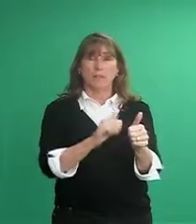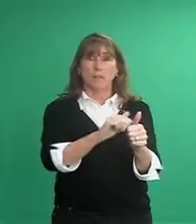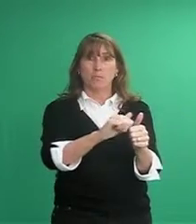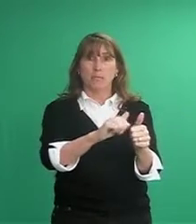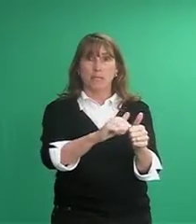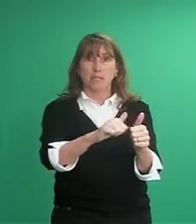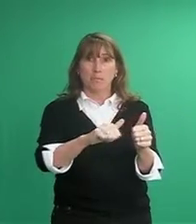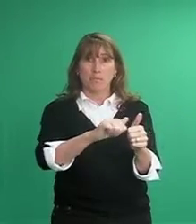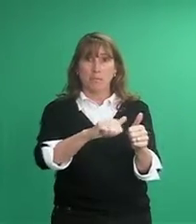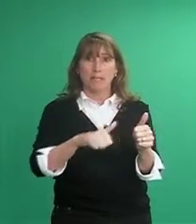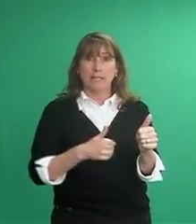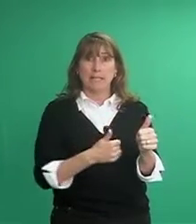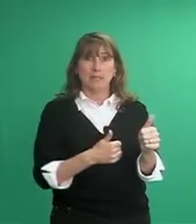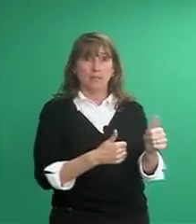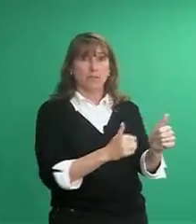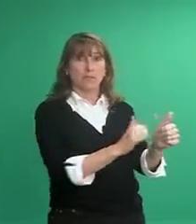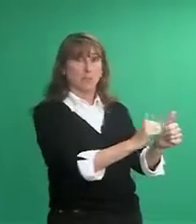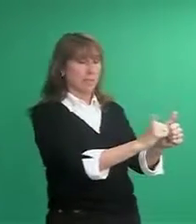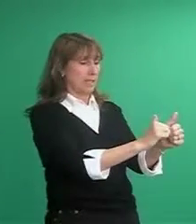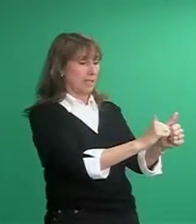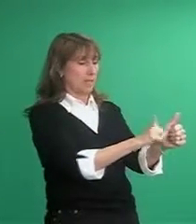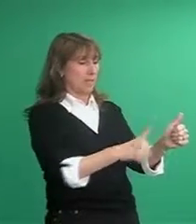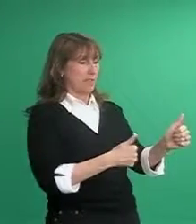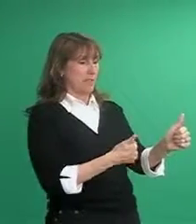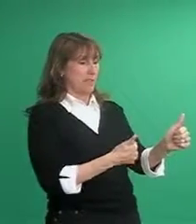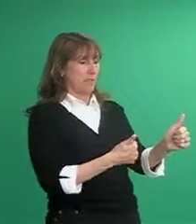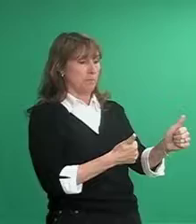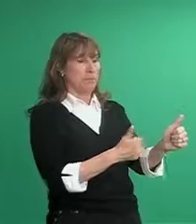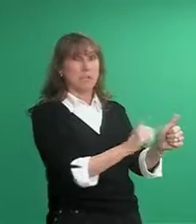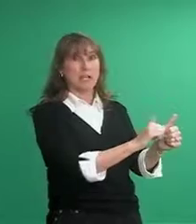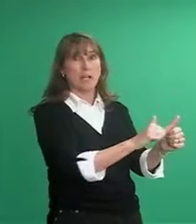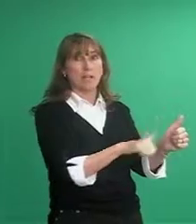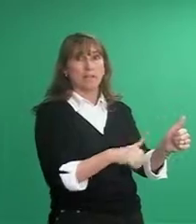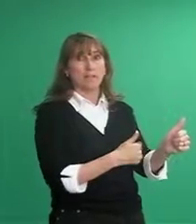your base hand. So it looks like this, behind